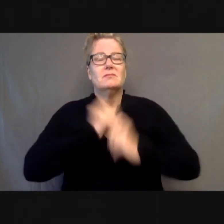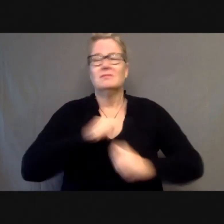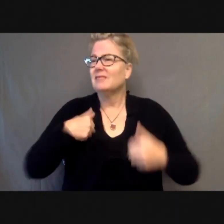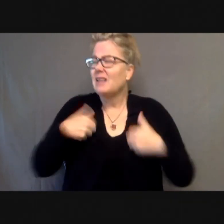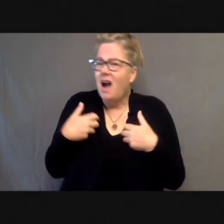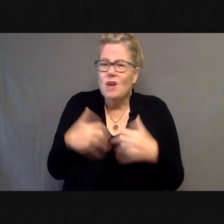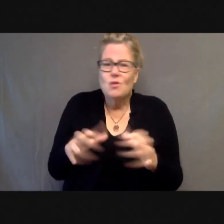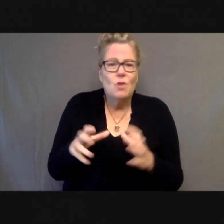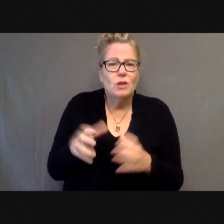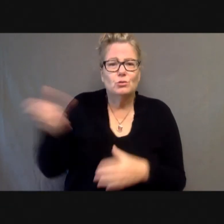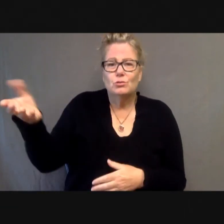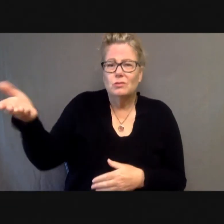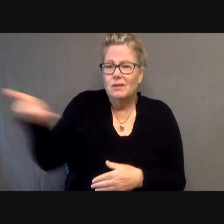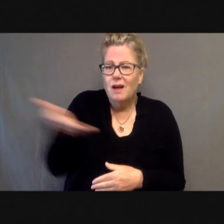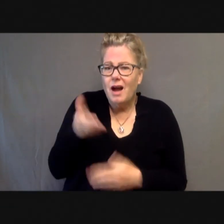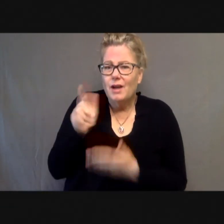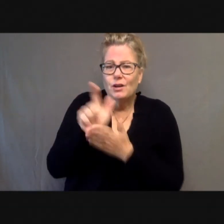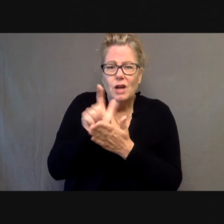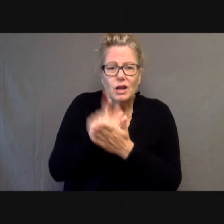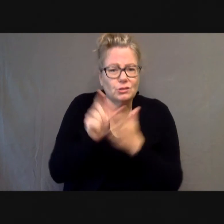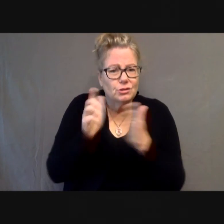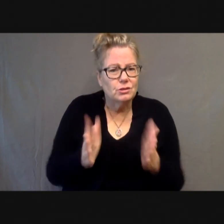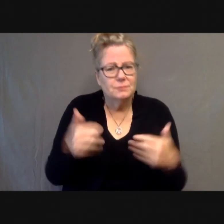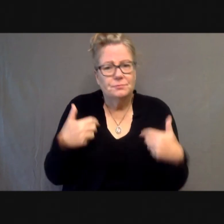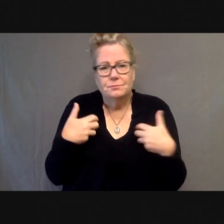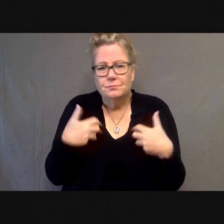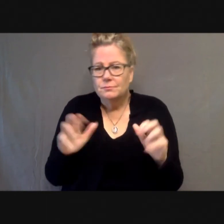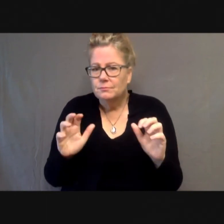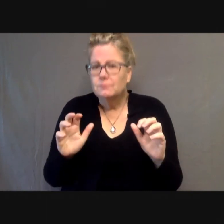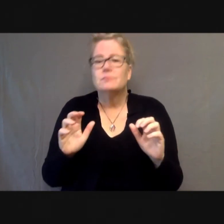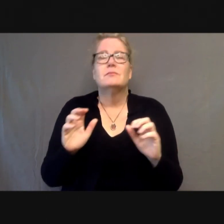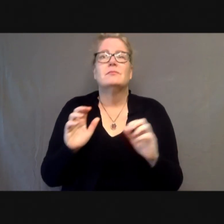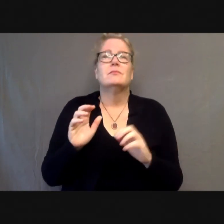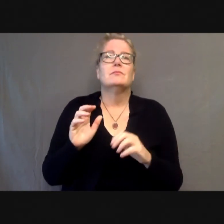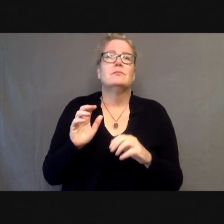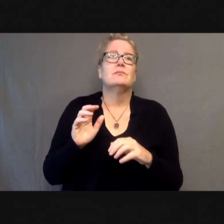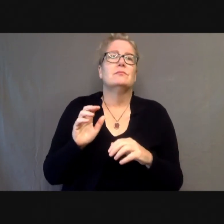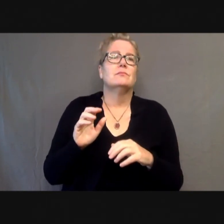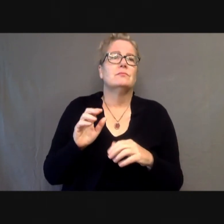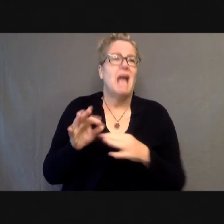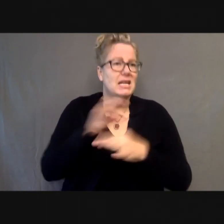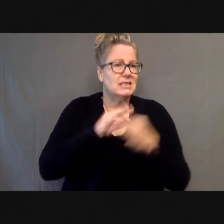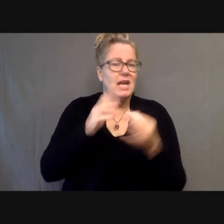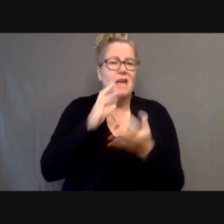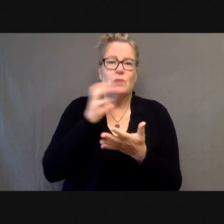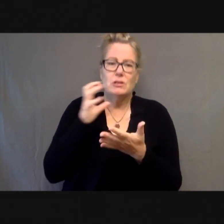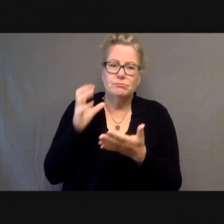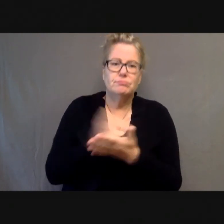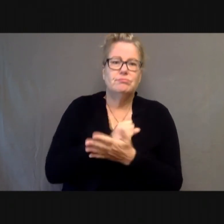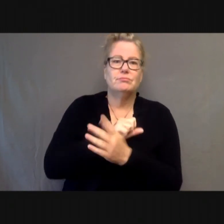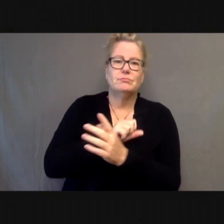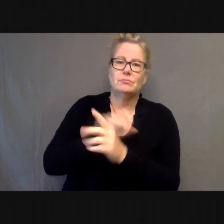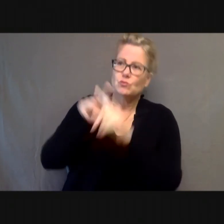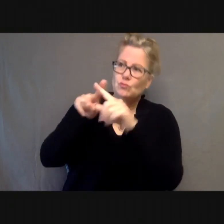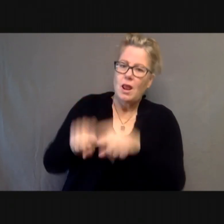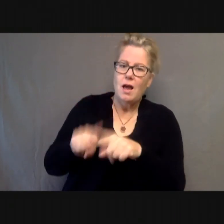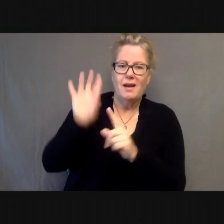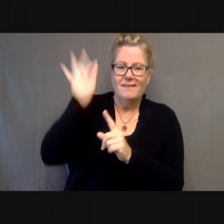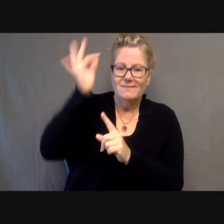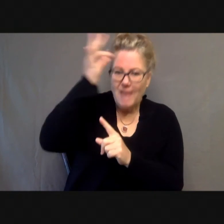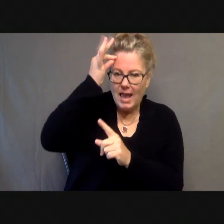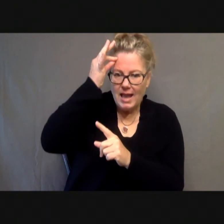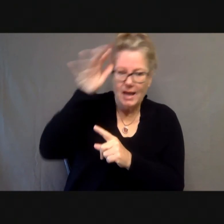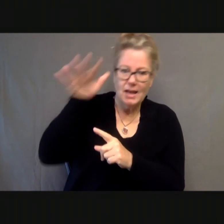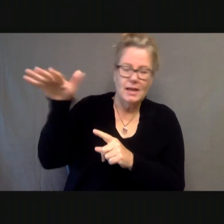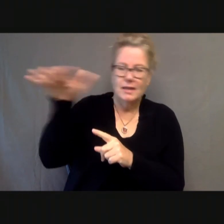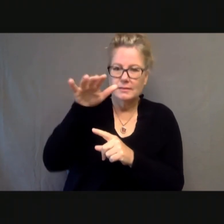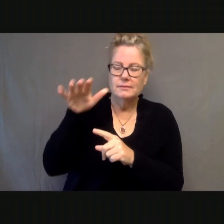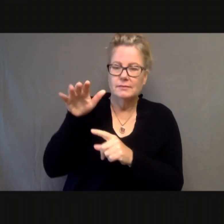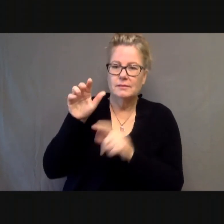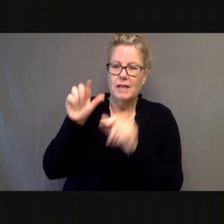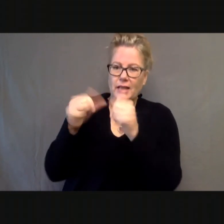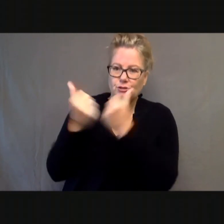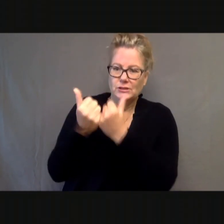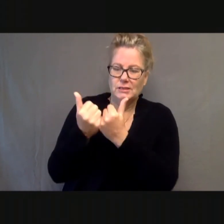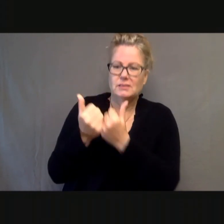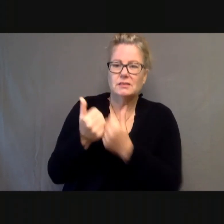like to avail themselves of the federal enforcement agencies is better to reach out when there